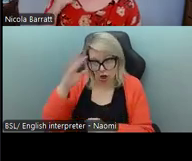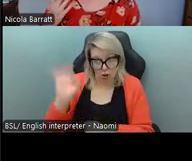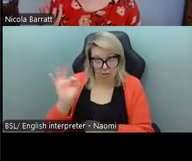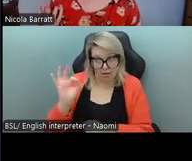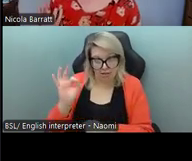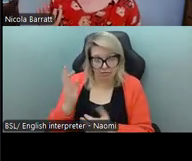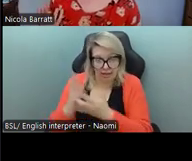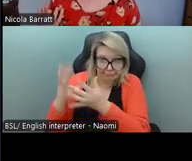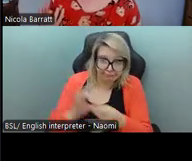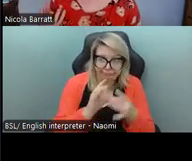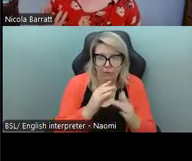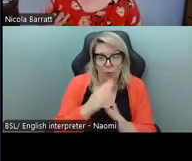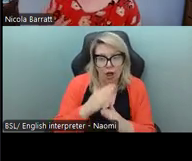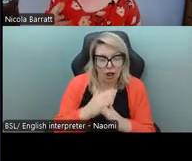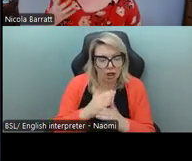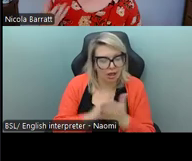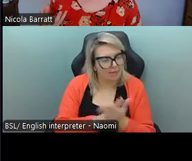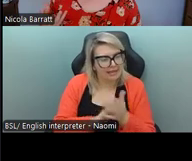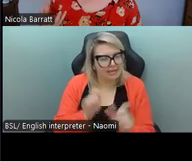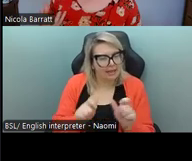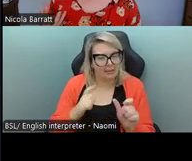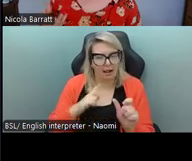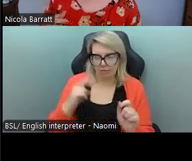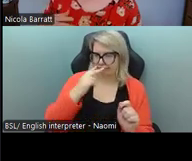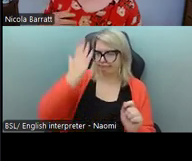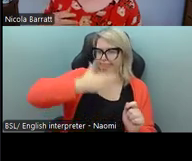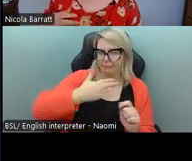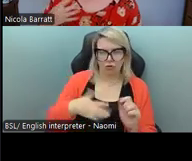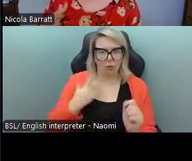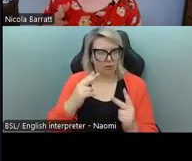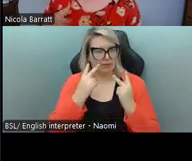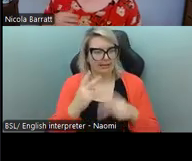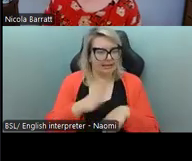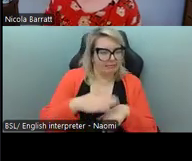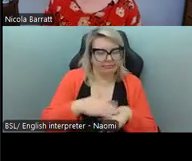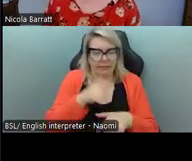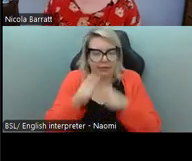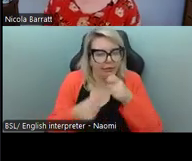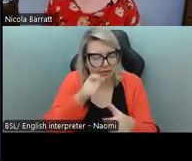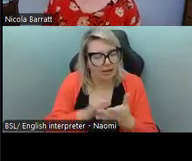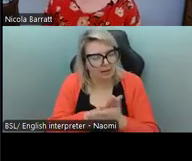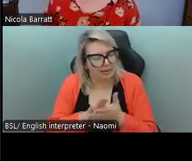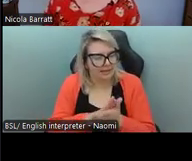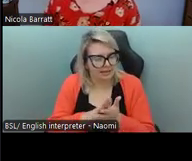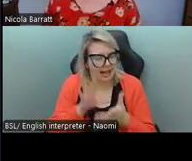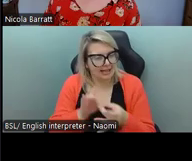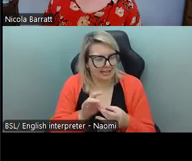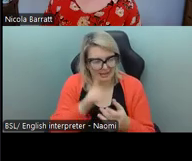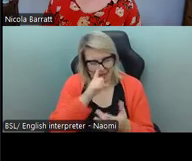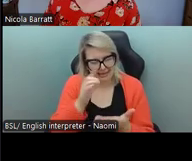People don't want their employers to see them acting badly. It can make it a safer space than platforms like X.